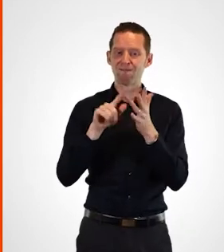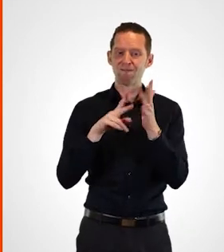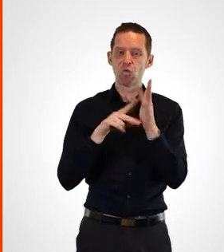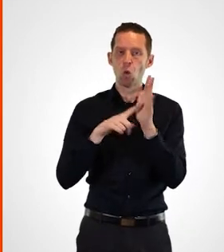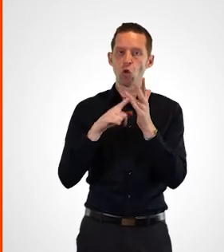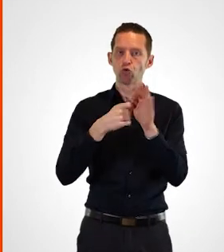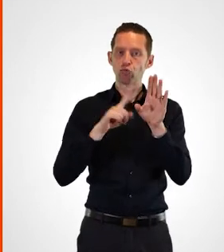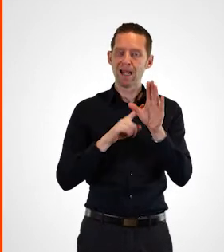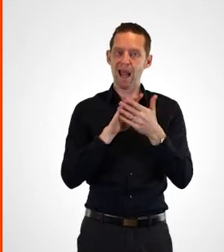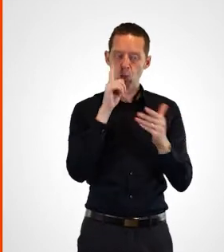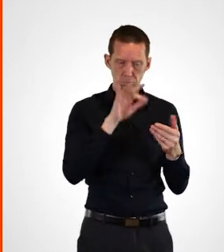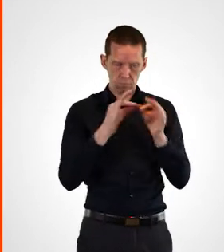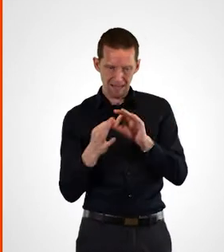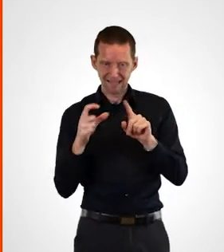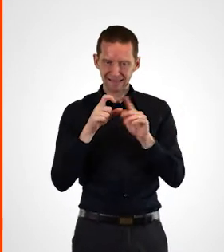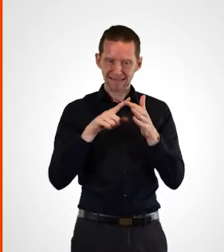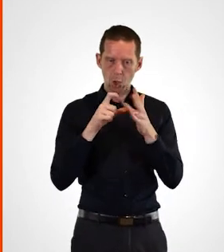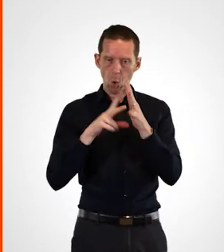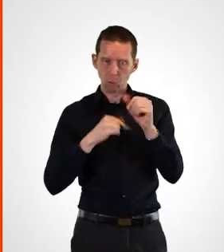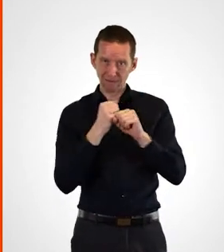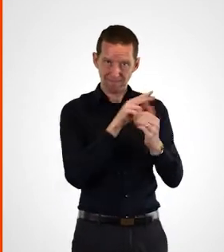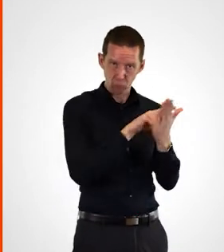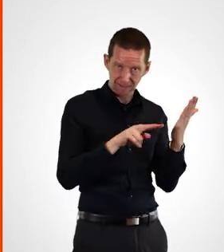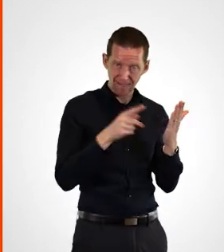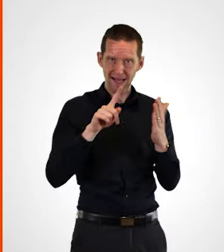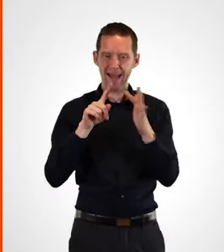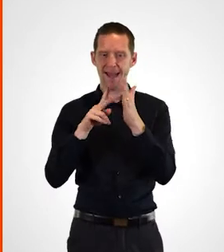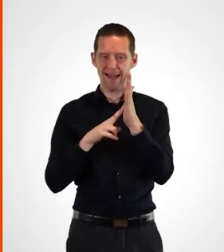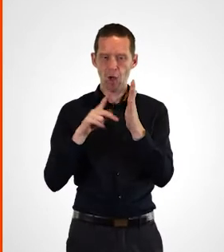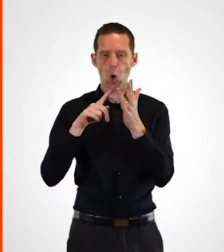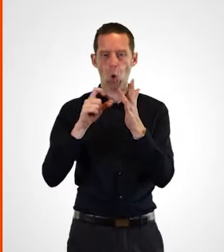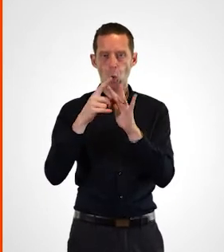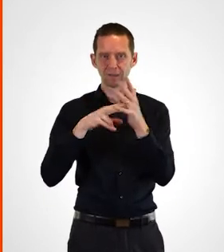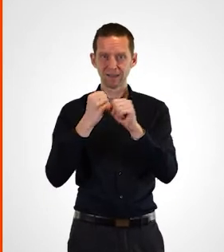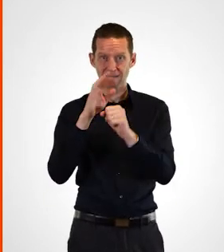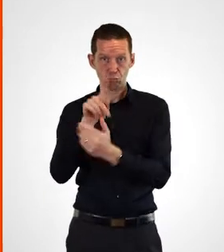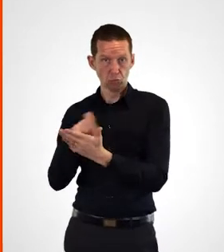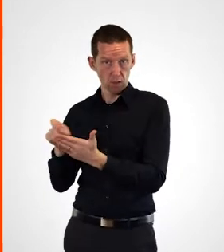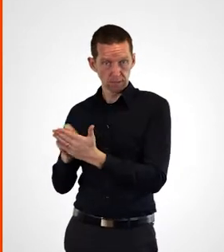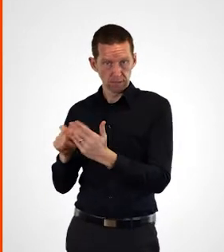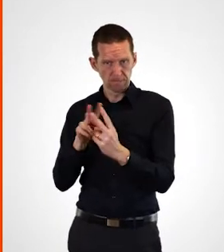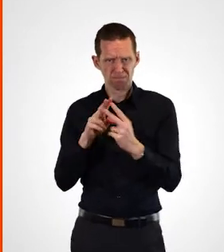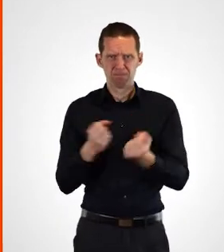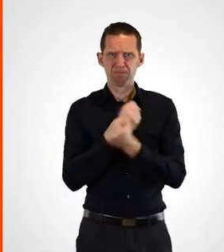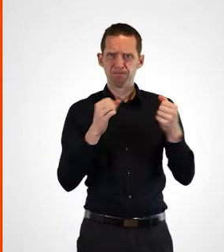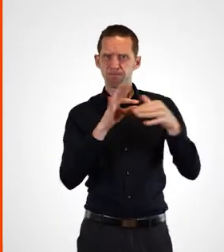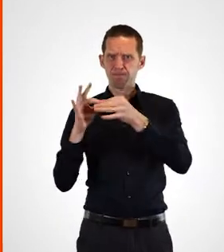around decoding for reading and encoding for writing, that there's a strong relationship between those two skills and there